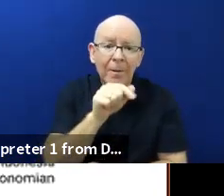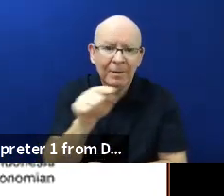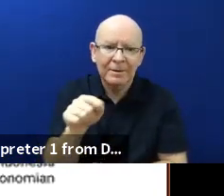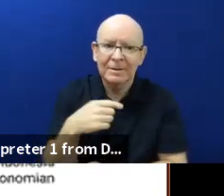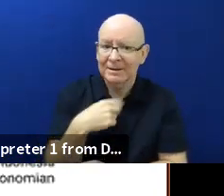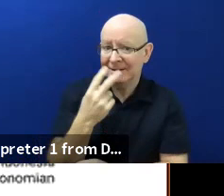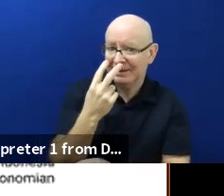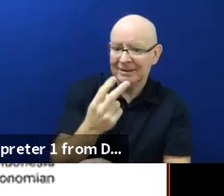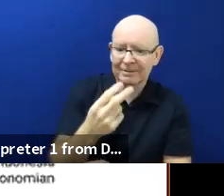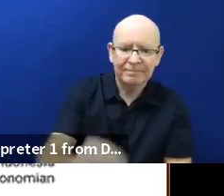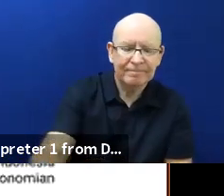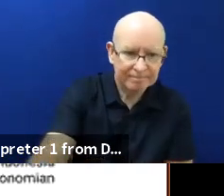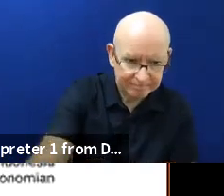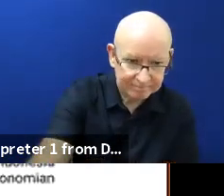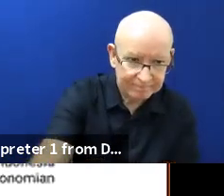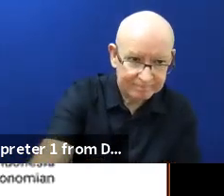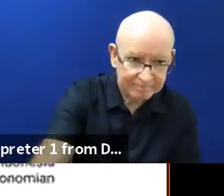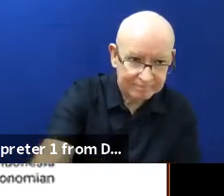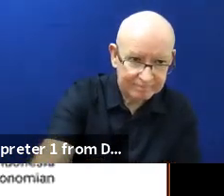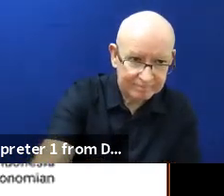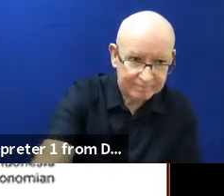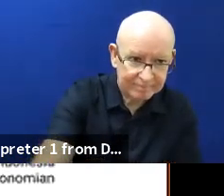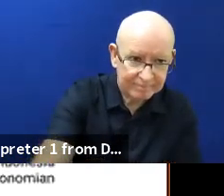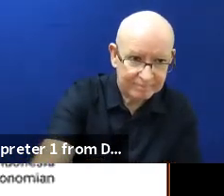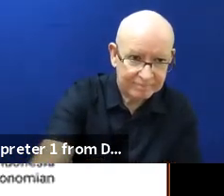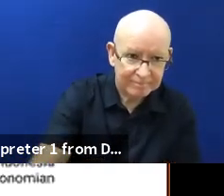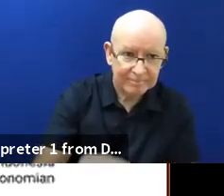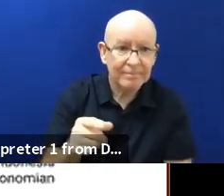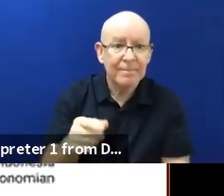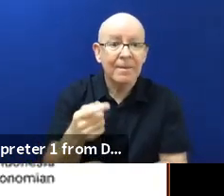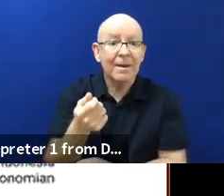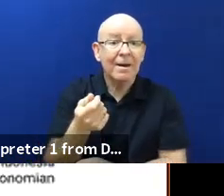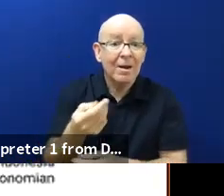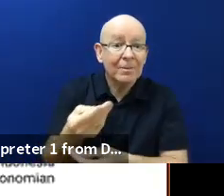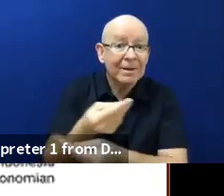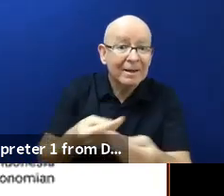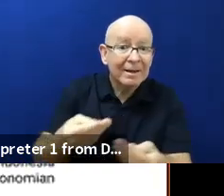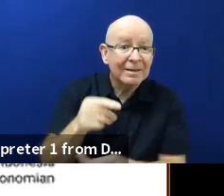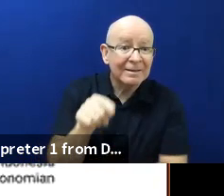informal and there's a big gap in earnings by disability status. We also find that